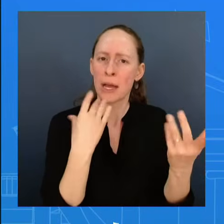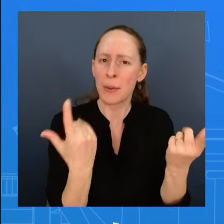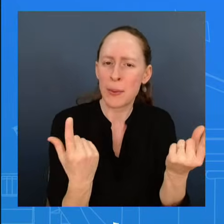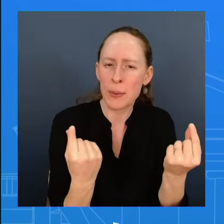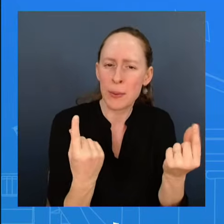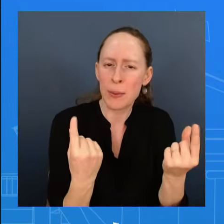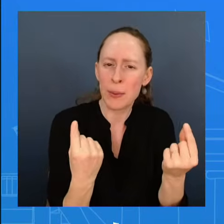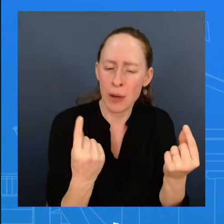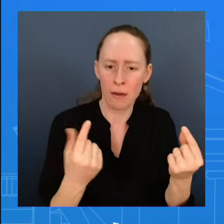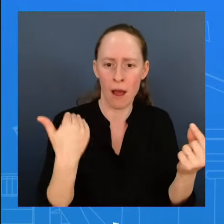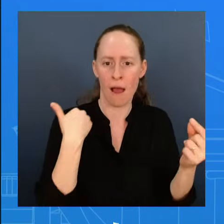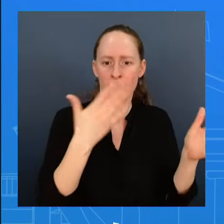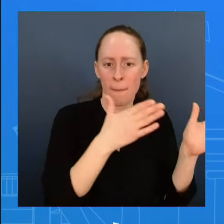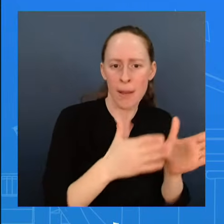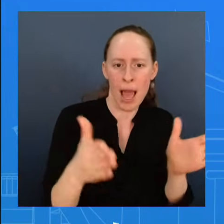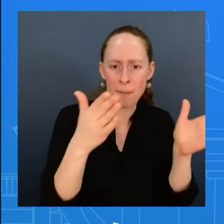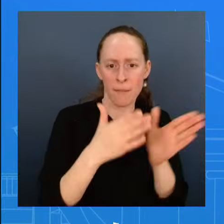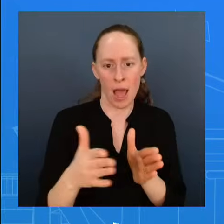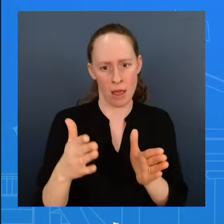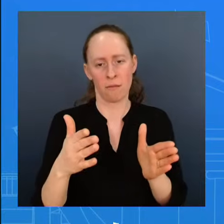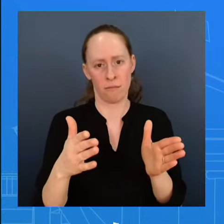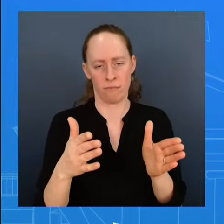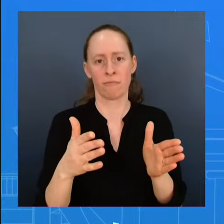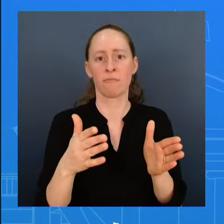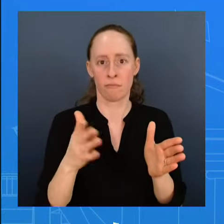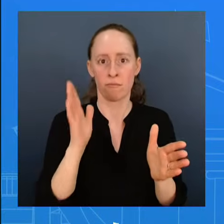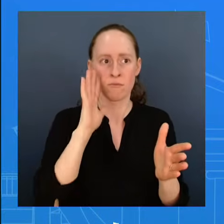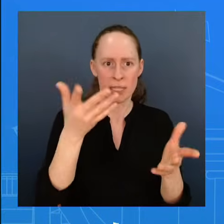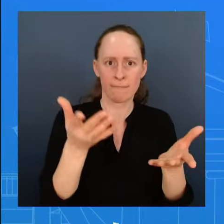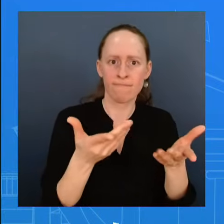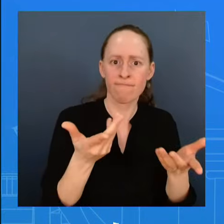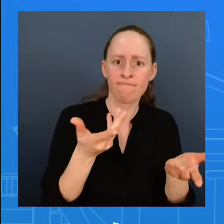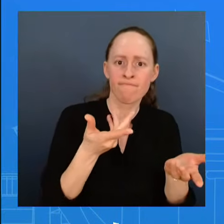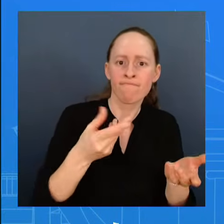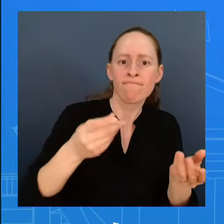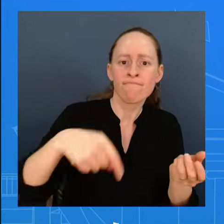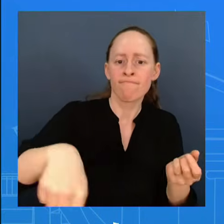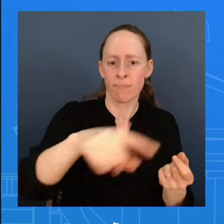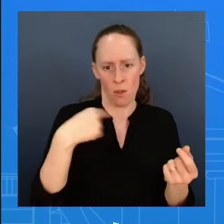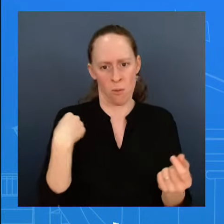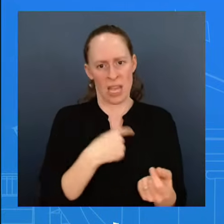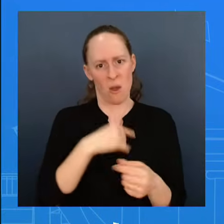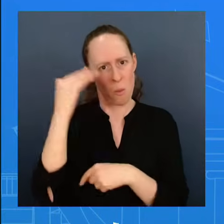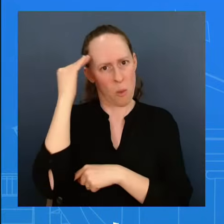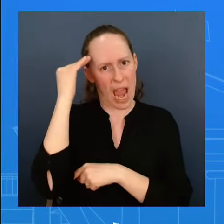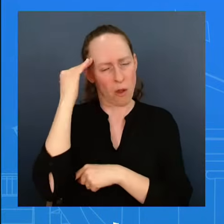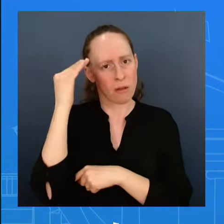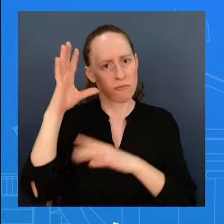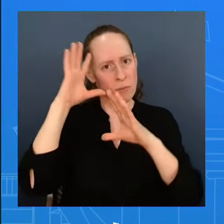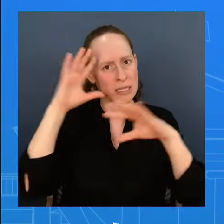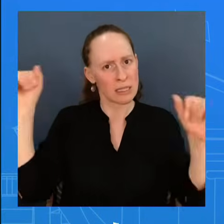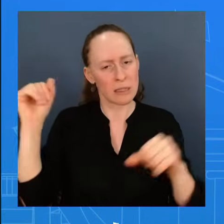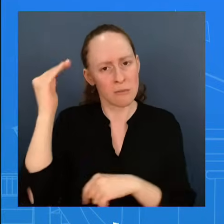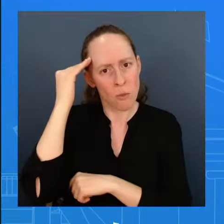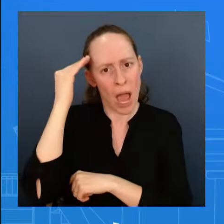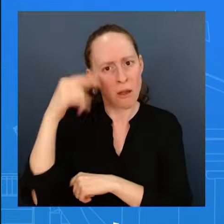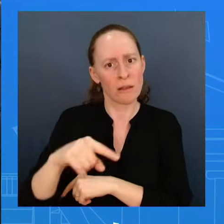and that is how seriously this President takes it. And I think what's important here is that he's taken action on this issue. The Press: And just quickly,